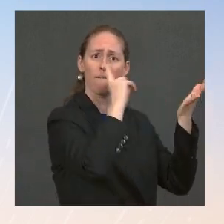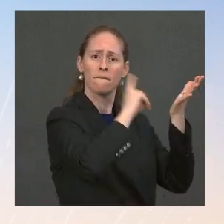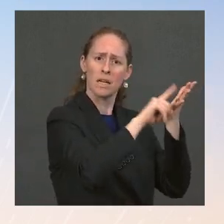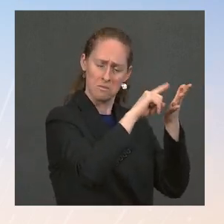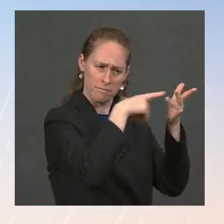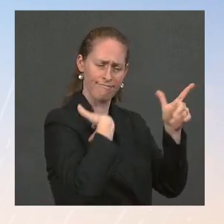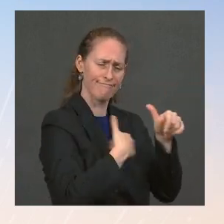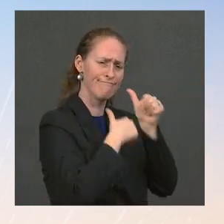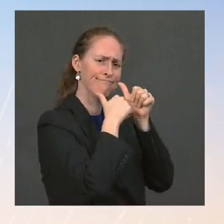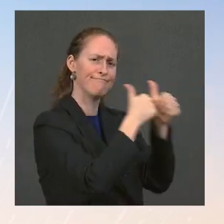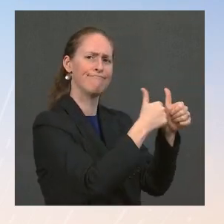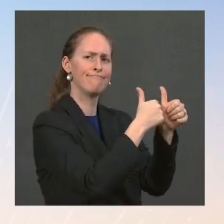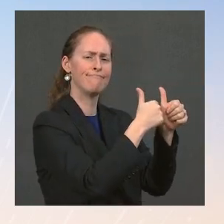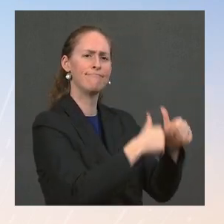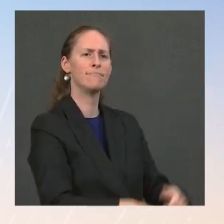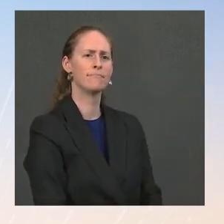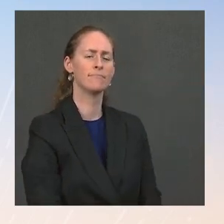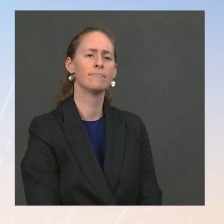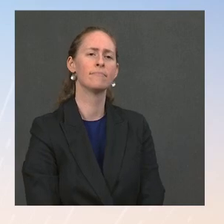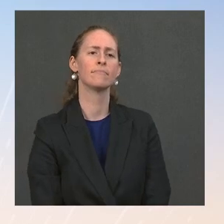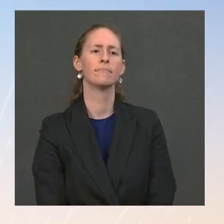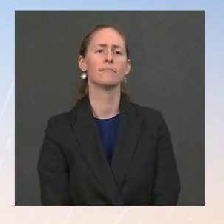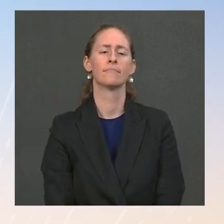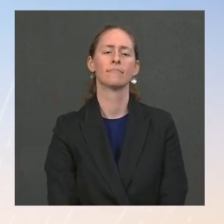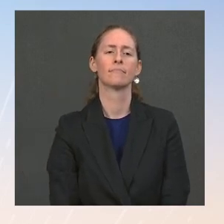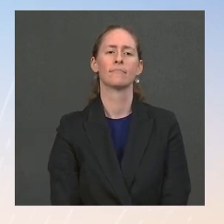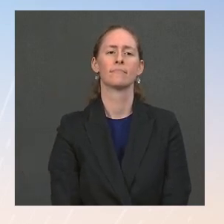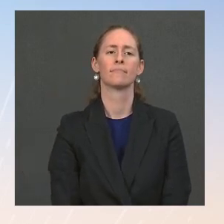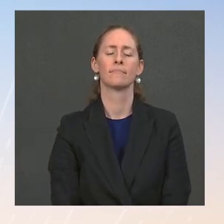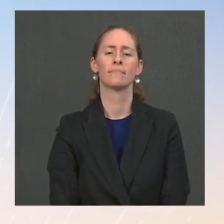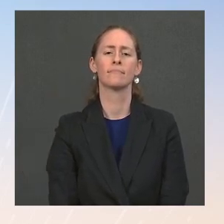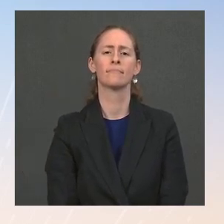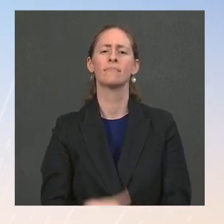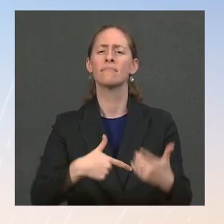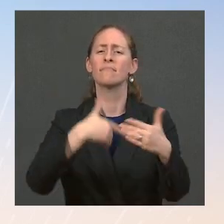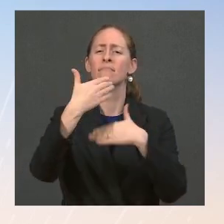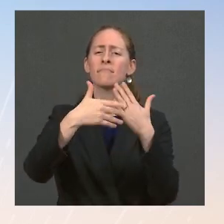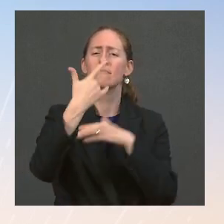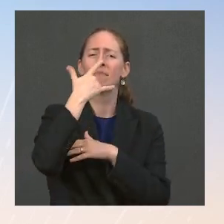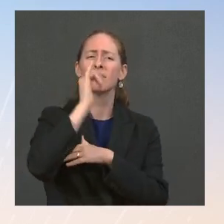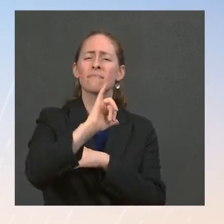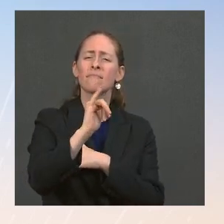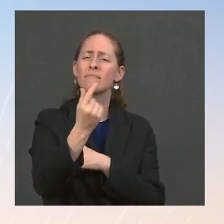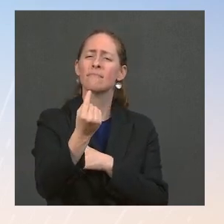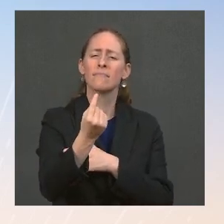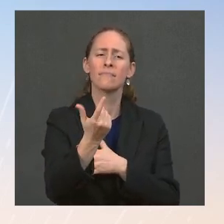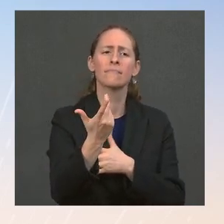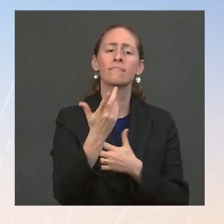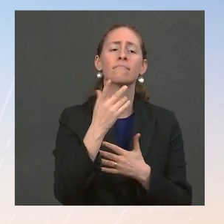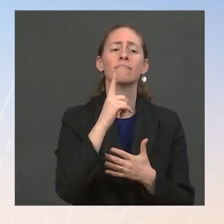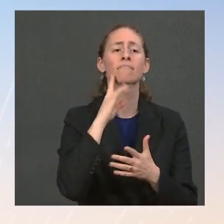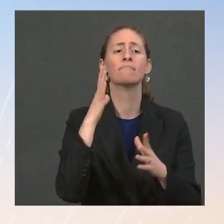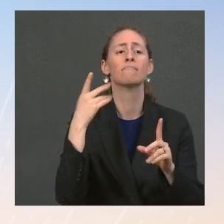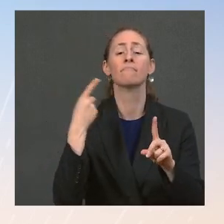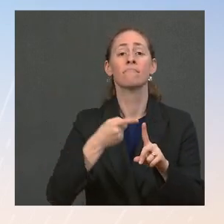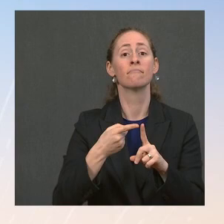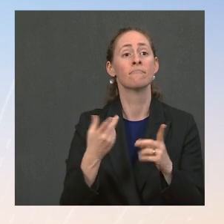As a part of this process, the President has determined that an assertion of executive privilege is not warranted for the first set of documents